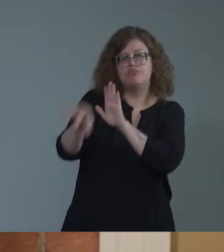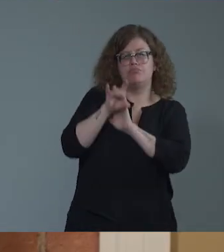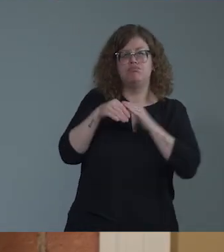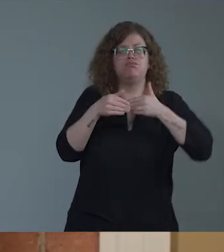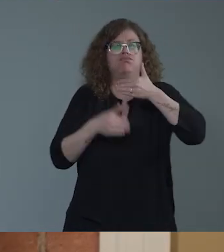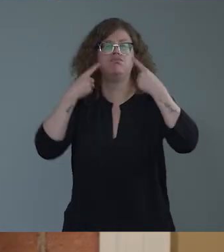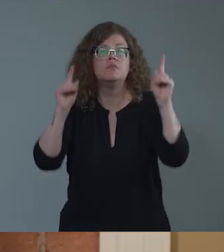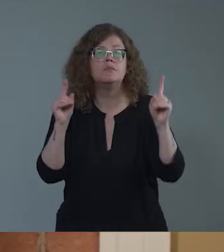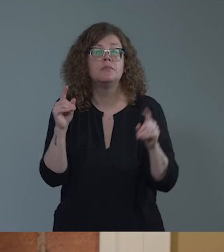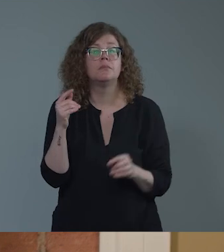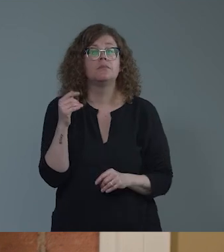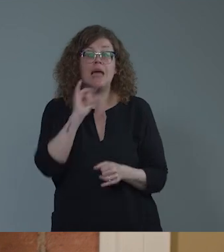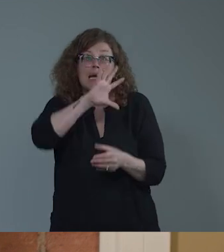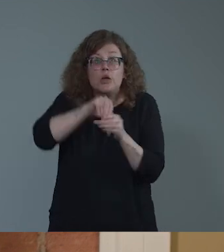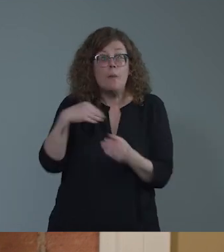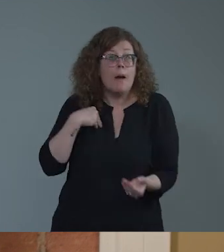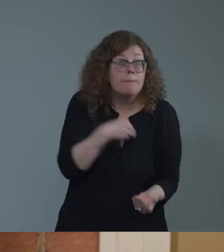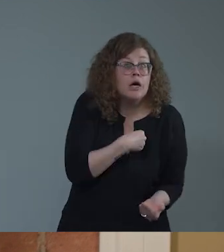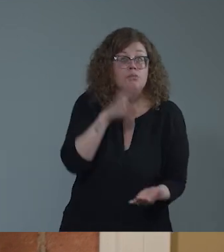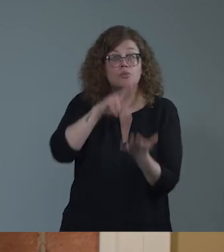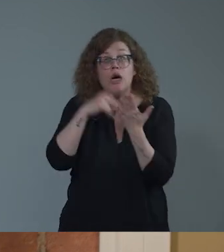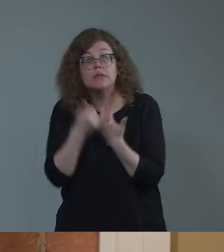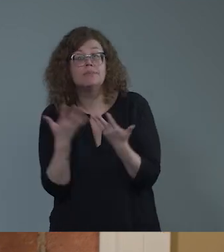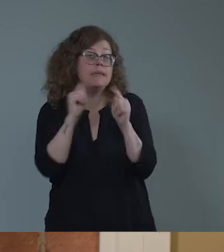as a peer assessor, to really evaluate the quality of their artwork